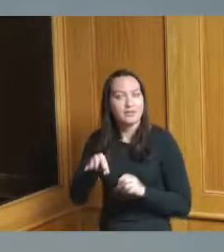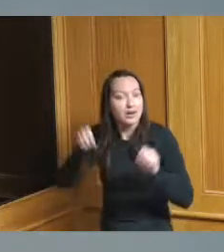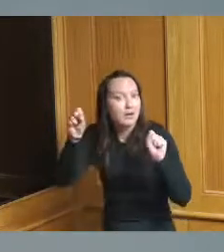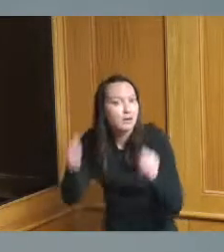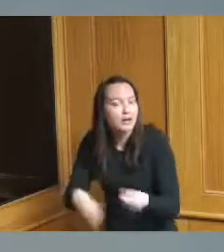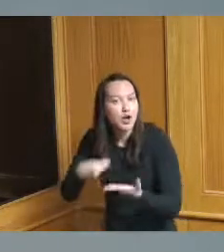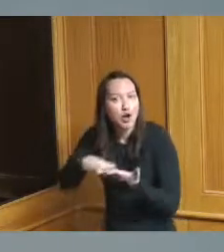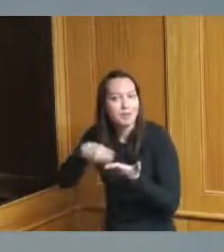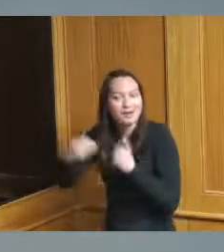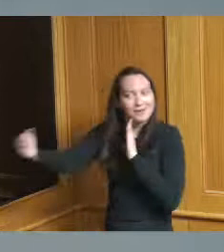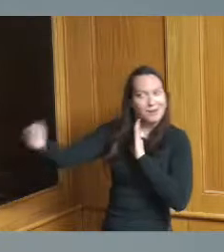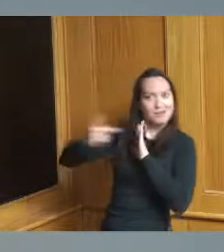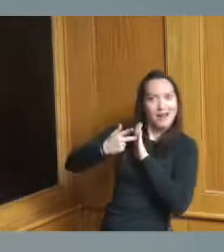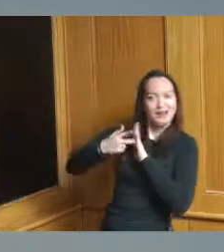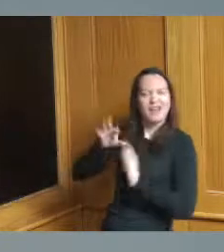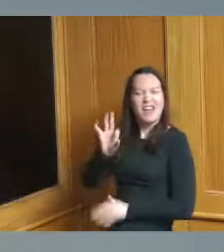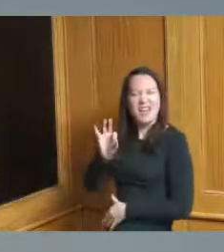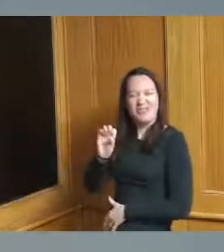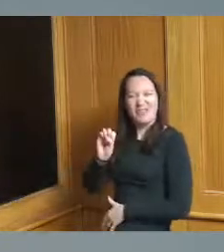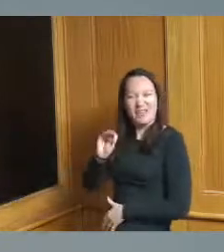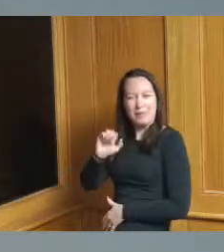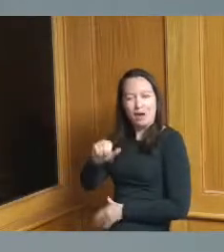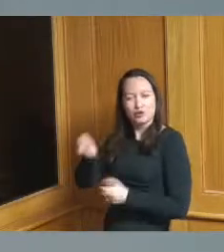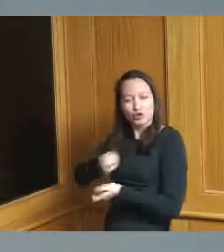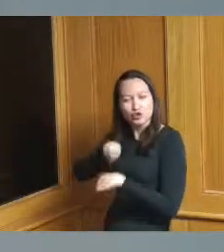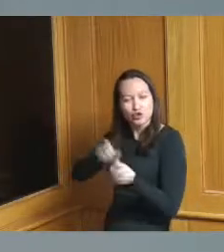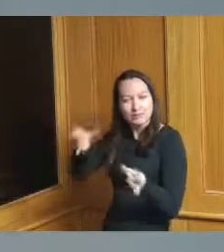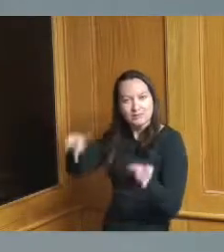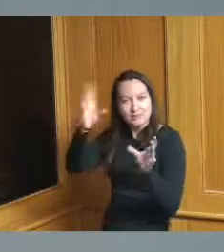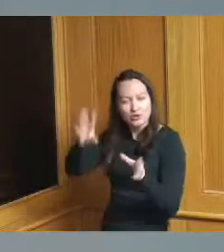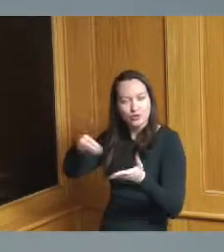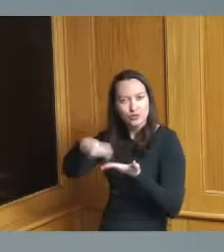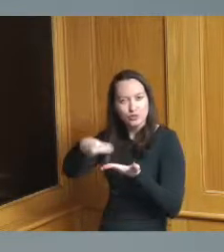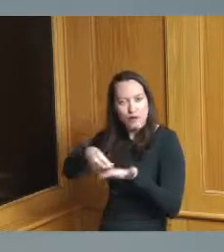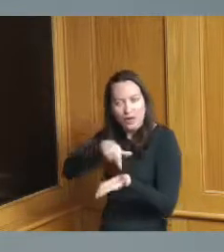reimbursement from Fema for certain disaster related expenditures this makes that process